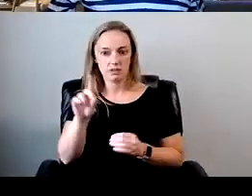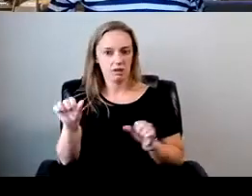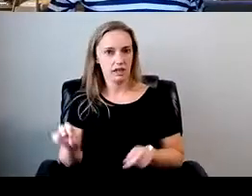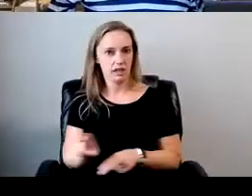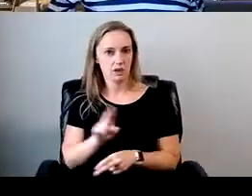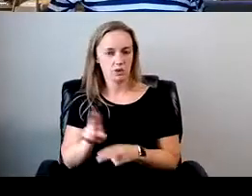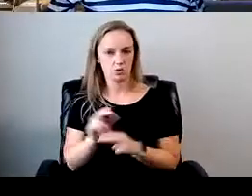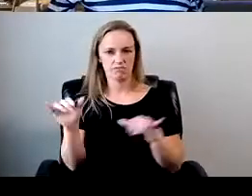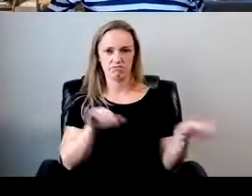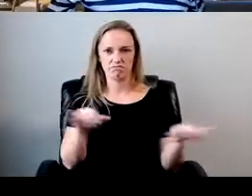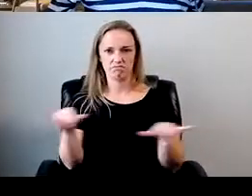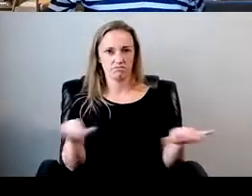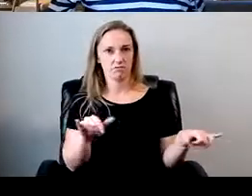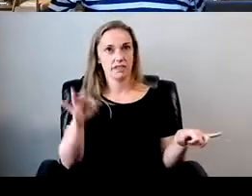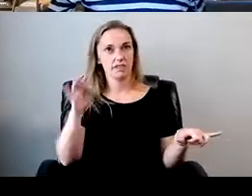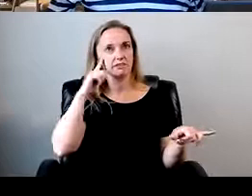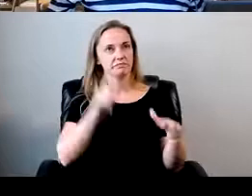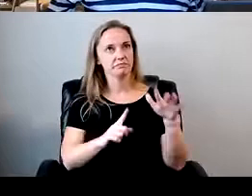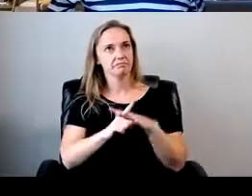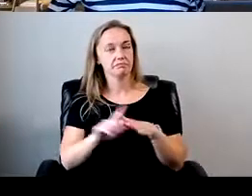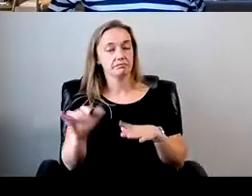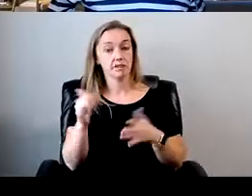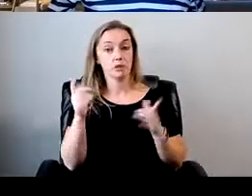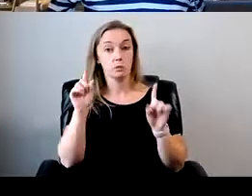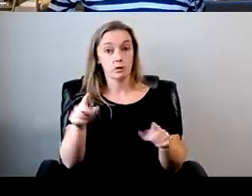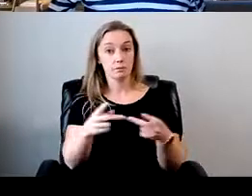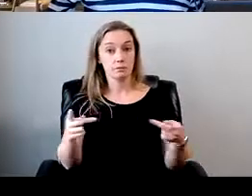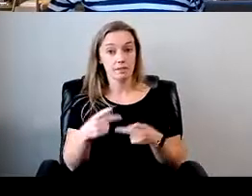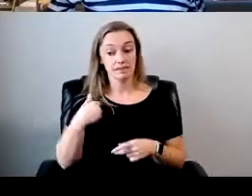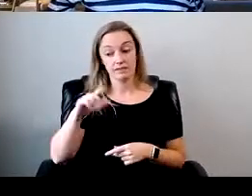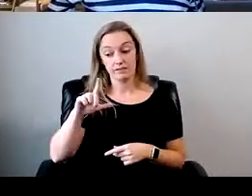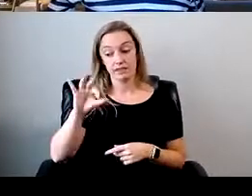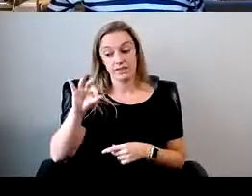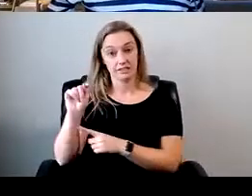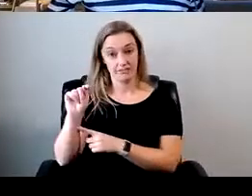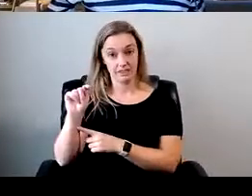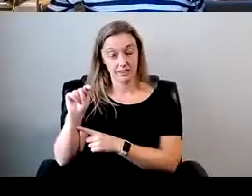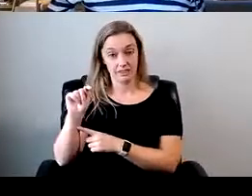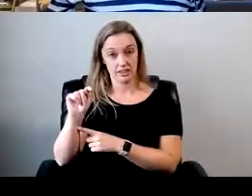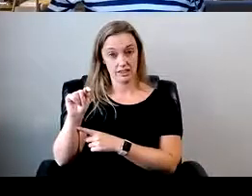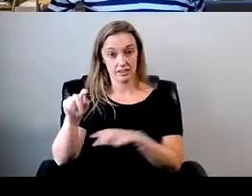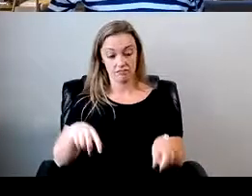but if you think of something like if you've been to a place that has a lift that is installed on the outside of the building,